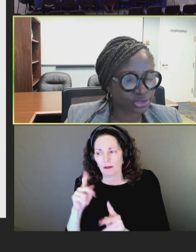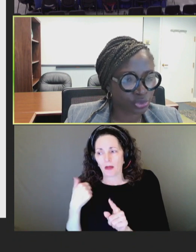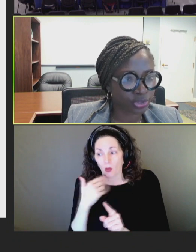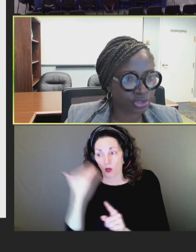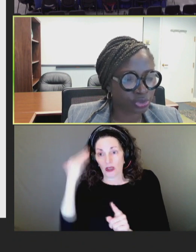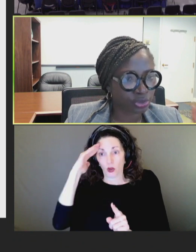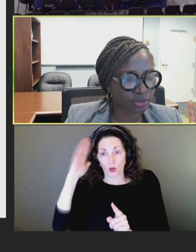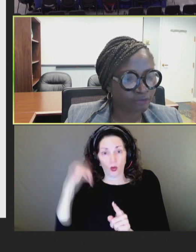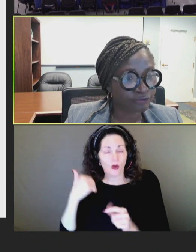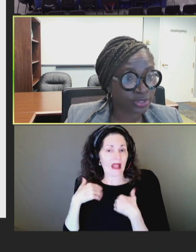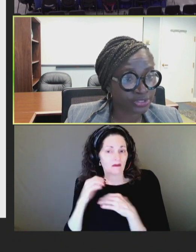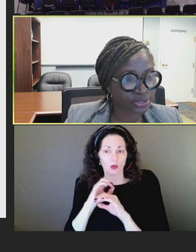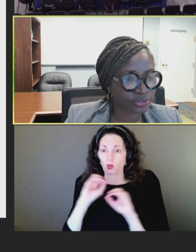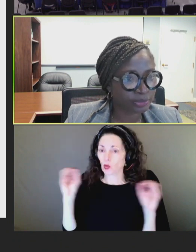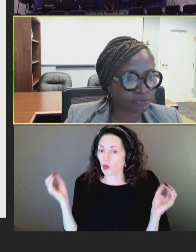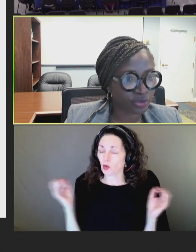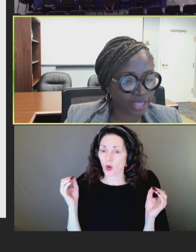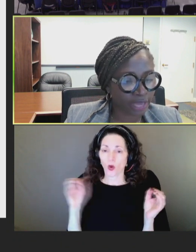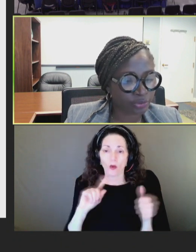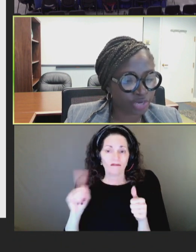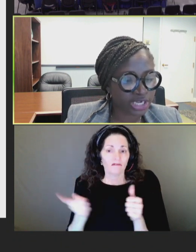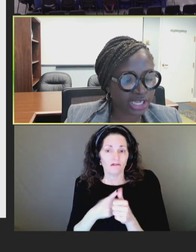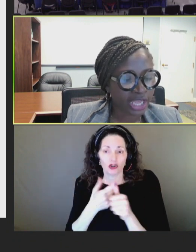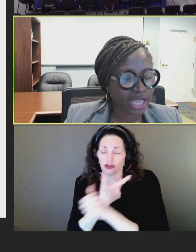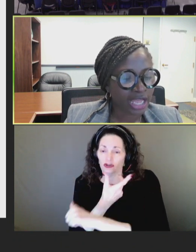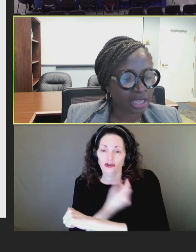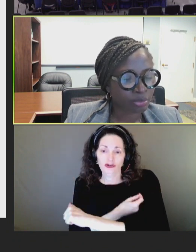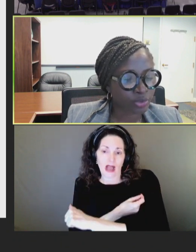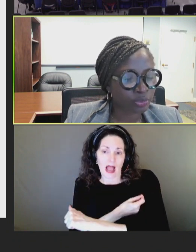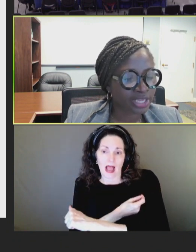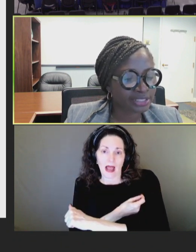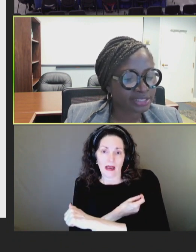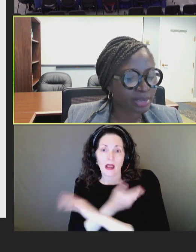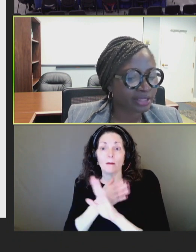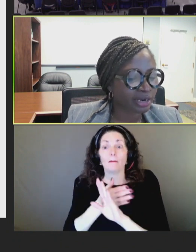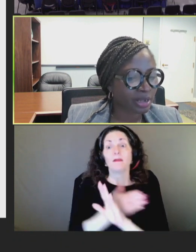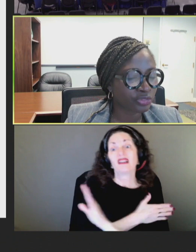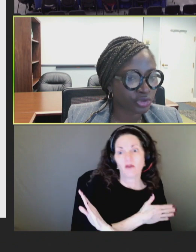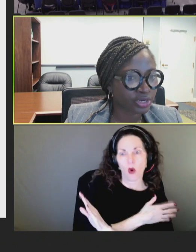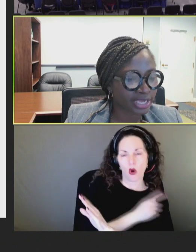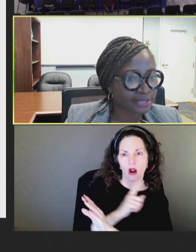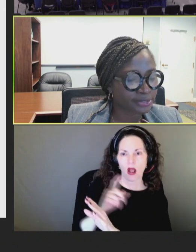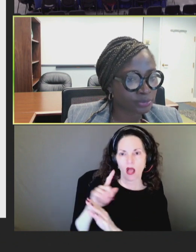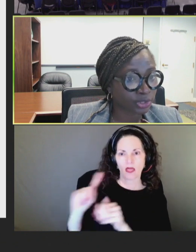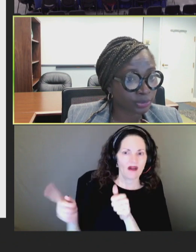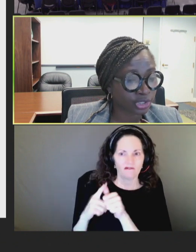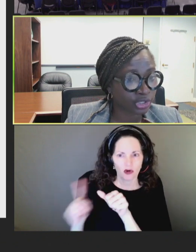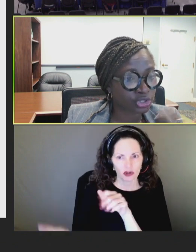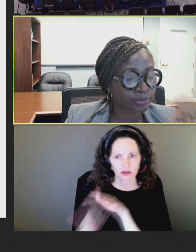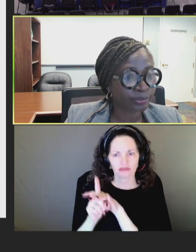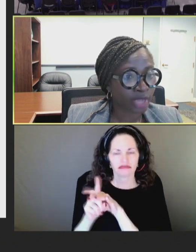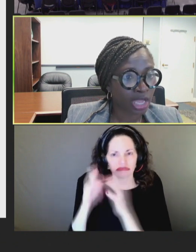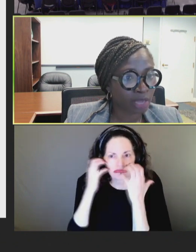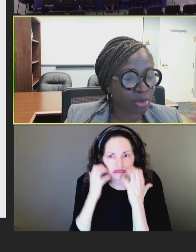historical first dose before the outbreak, we will estimate that about 30 cases will emerge